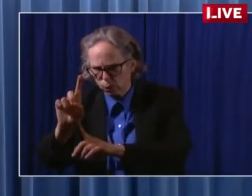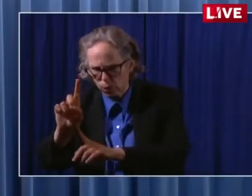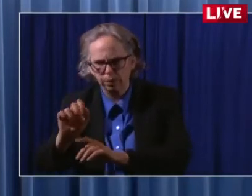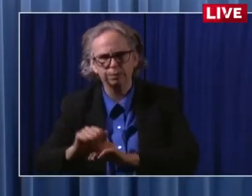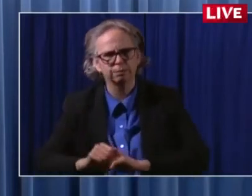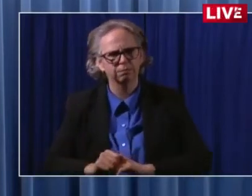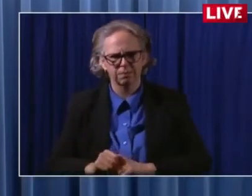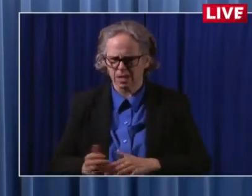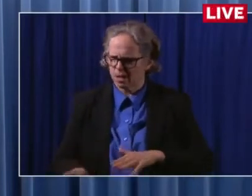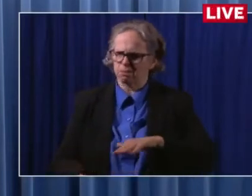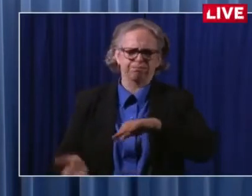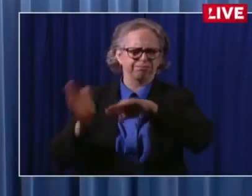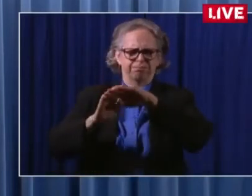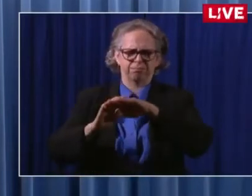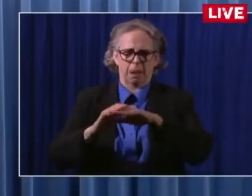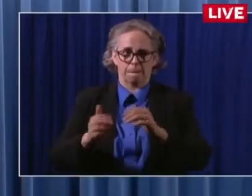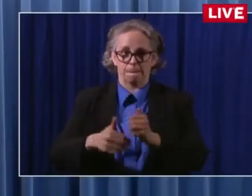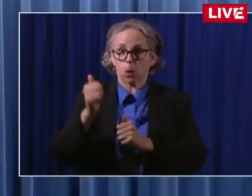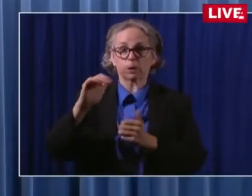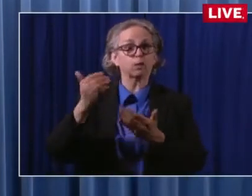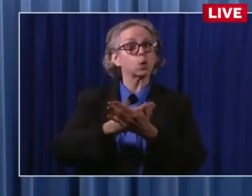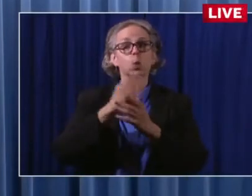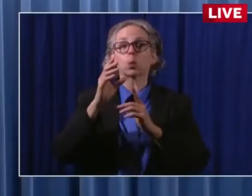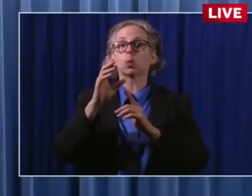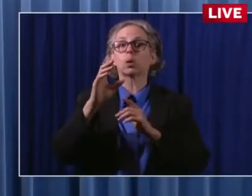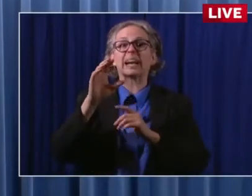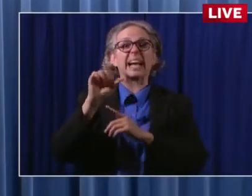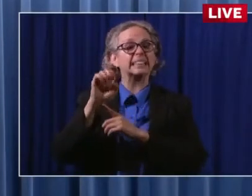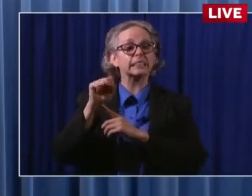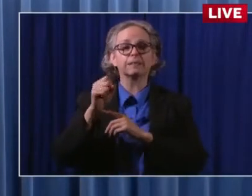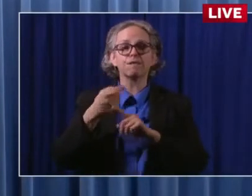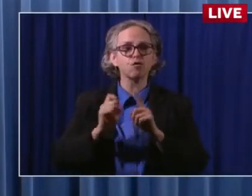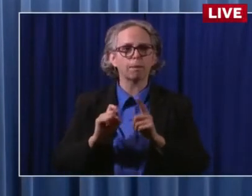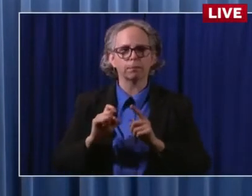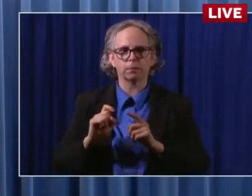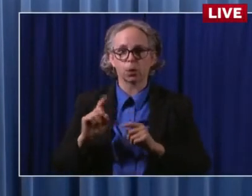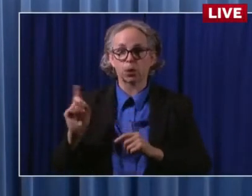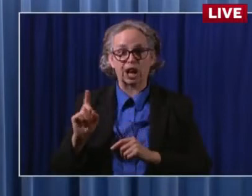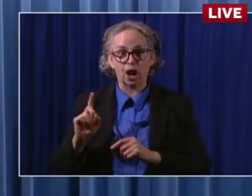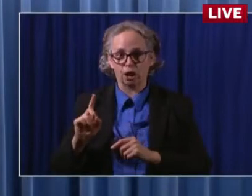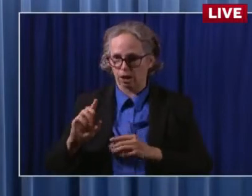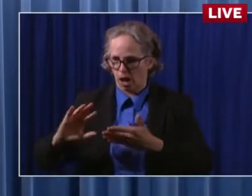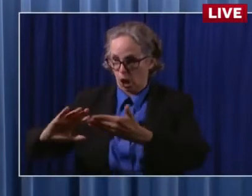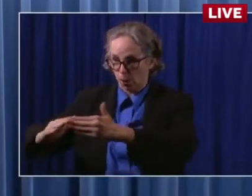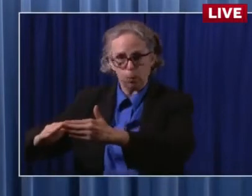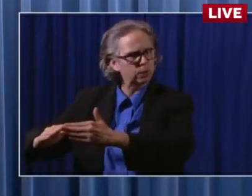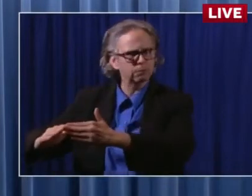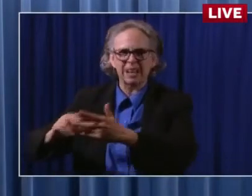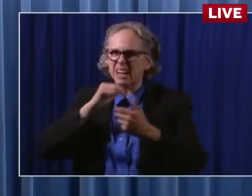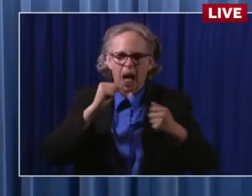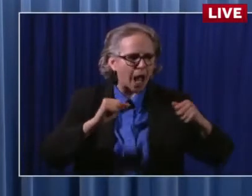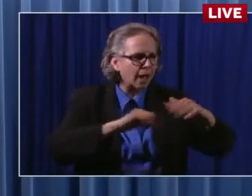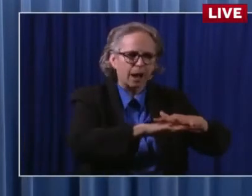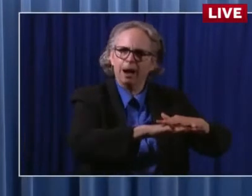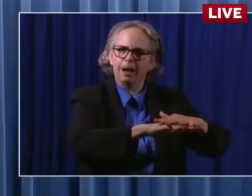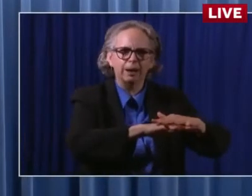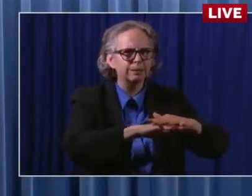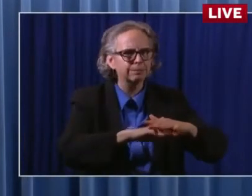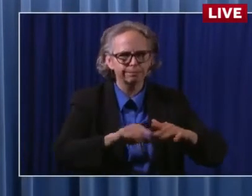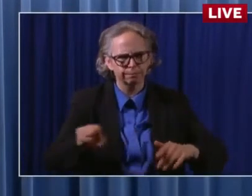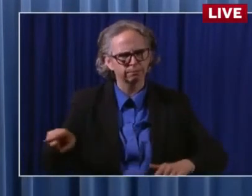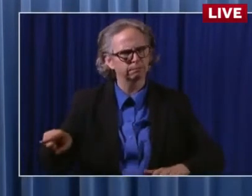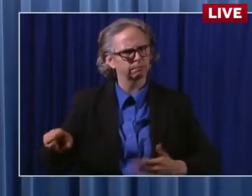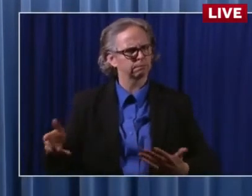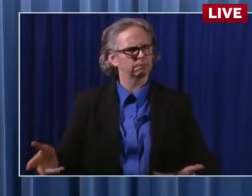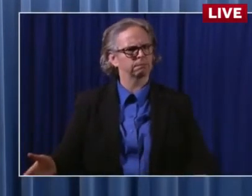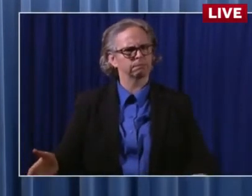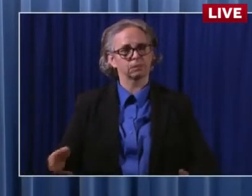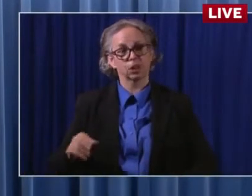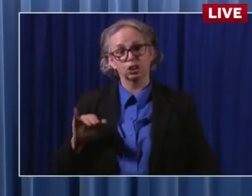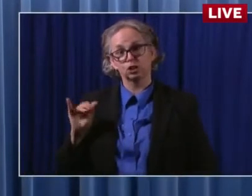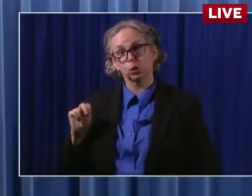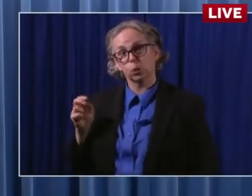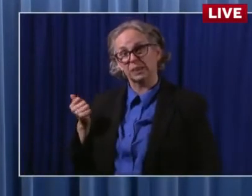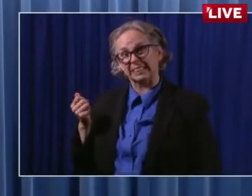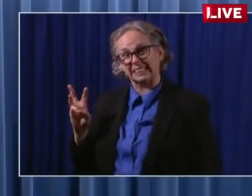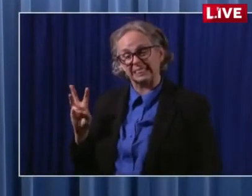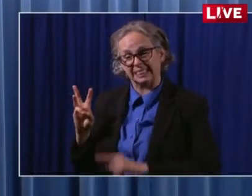MOST OF THE CASES AND CUYAHOGA COUNTY WERE IN NON-CONGREGATE SETTINGS DURING THE LAST THREE WEEKS PER CUYAHOGA COUNTY RESIDENTS ARE SEEKING CARE FOR, 19 RELATED CONCERNS AT HIGHER